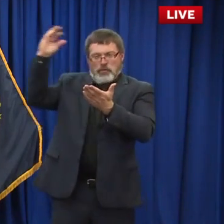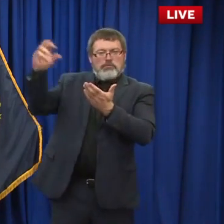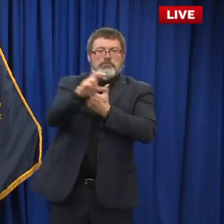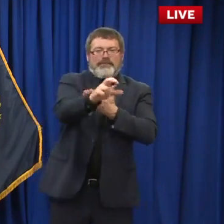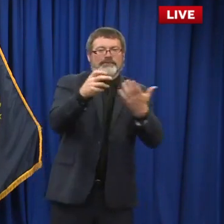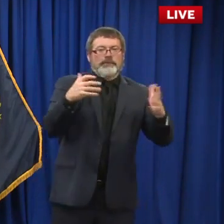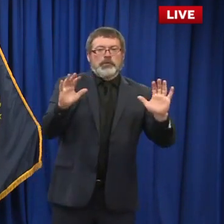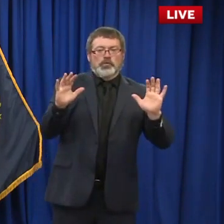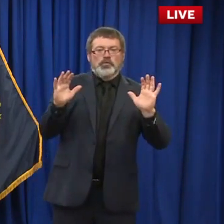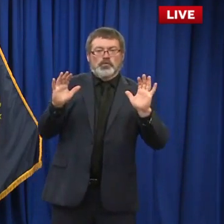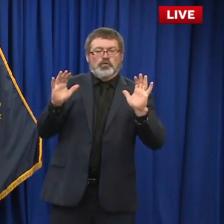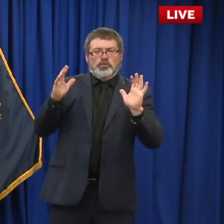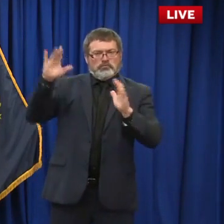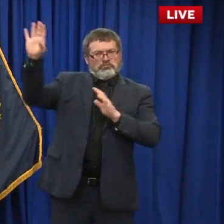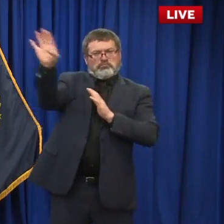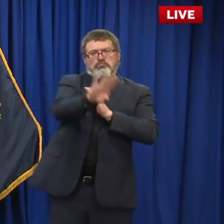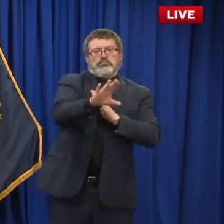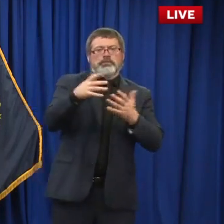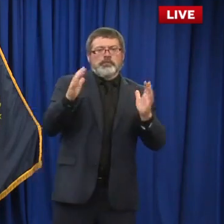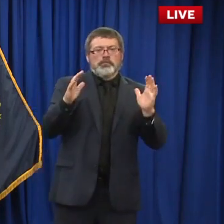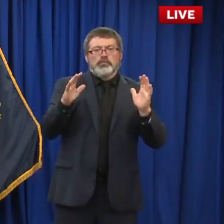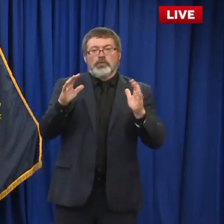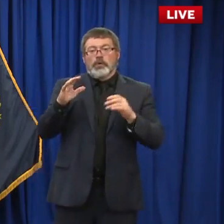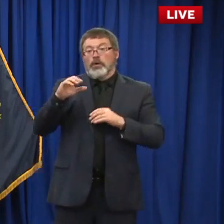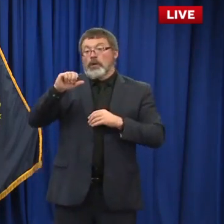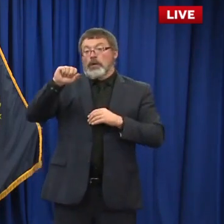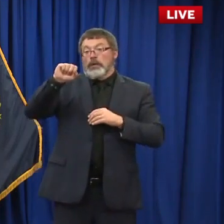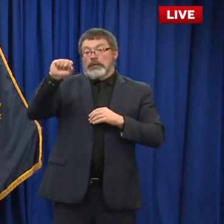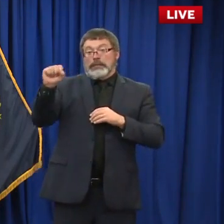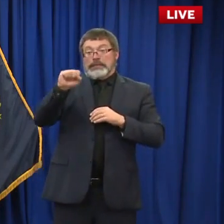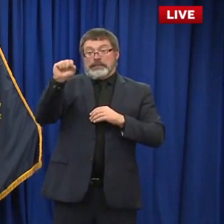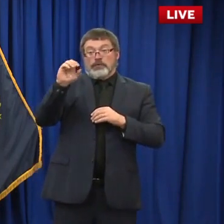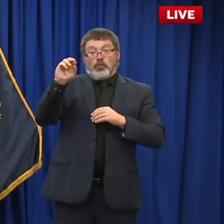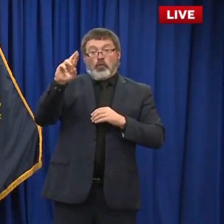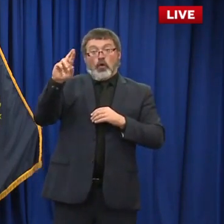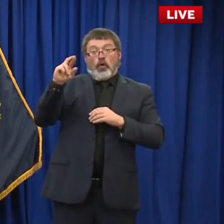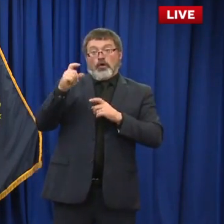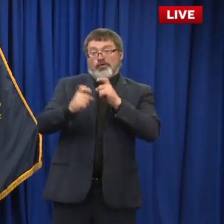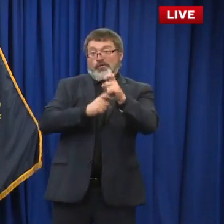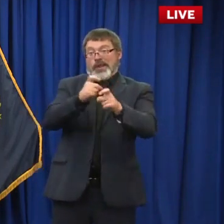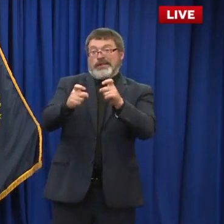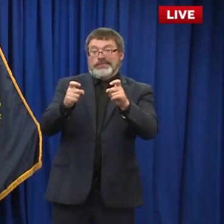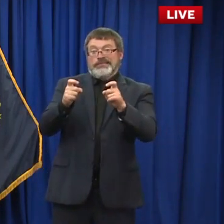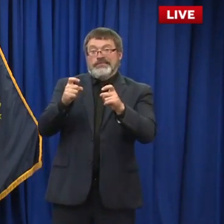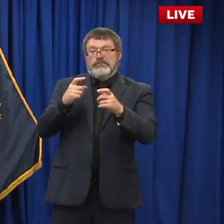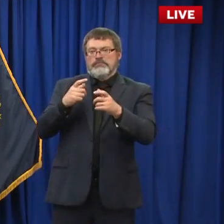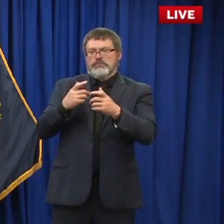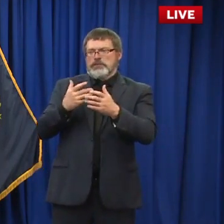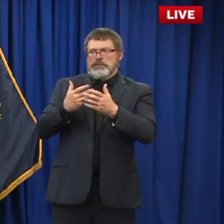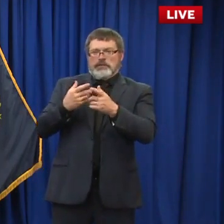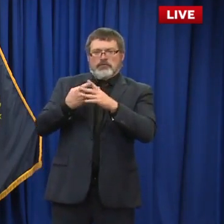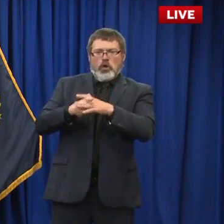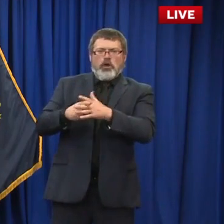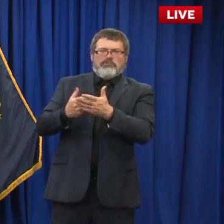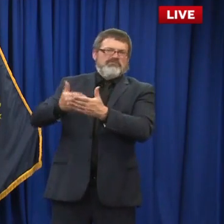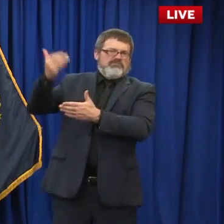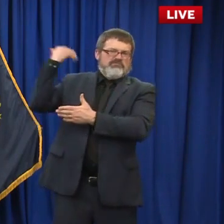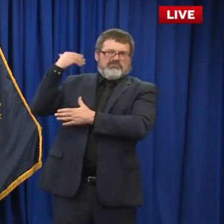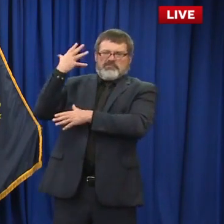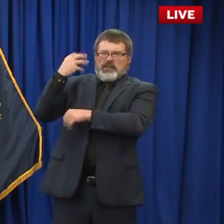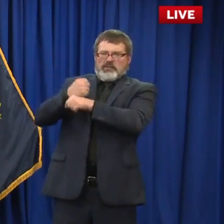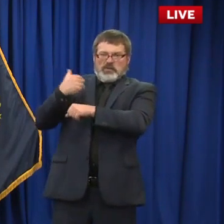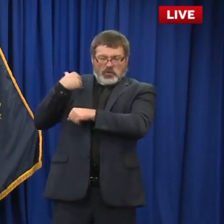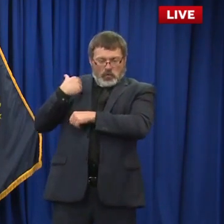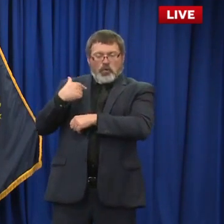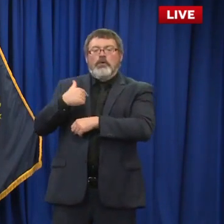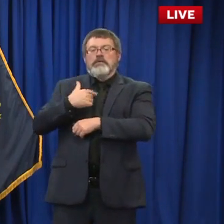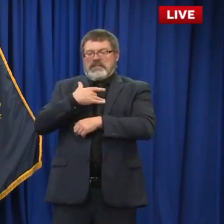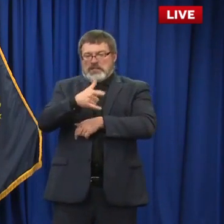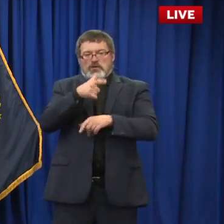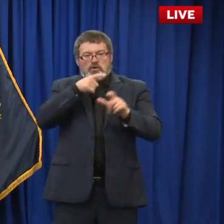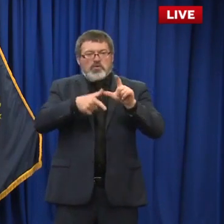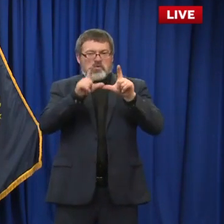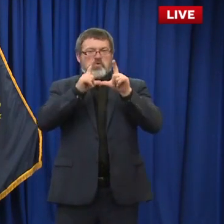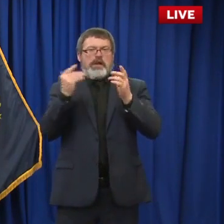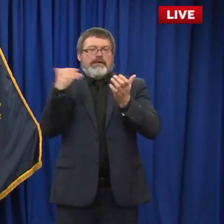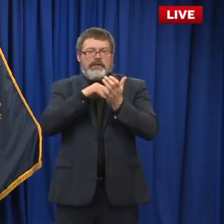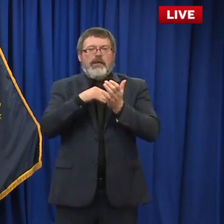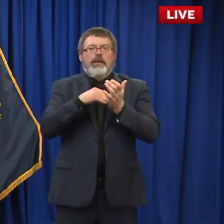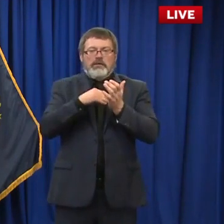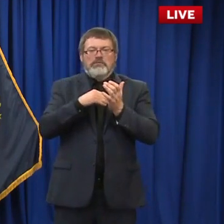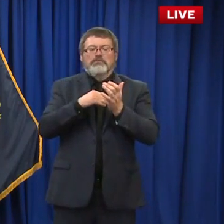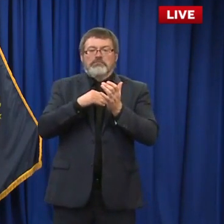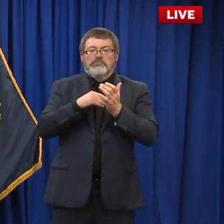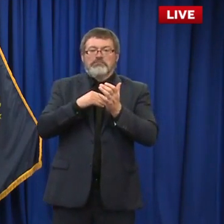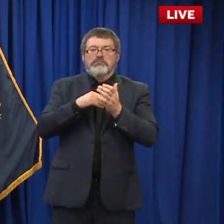IT WAS A SECOND DIRECT FEDERAL GOVERNMENT INVESTMENT OF DOLLARS, IT LOOKS LIKE THE SOR GRANT, WHICH WAS HUGE FOR US A COUPLE OF YEARS AGO, THAT WILL LIKELY BE REUPPED AGAIN.